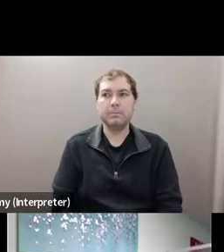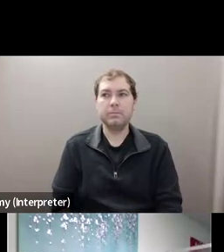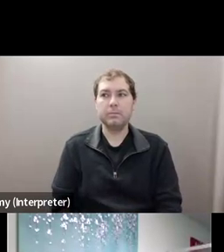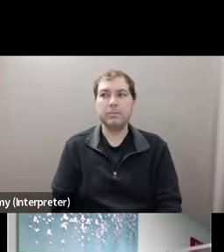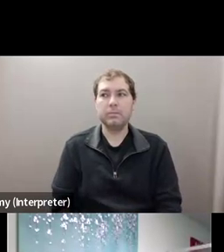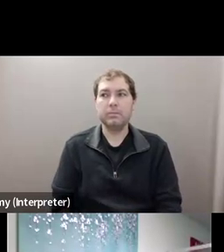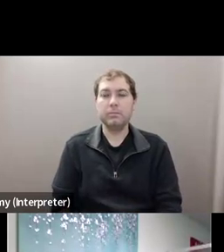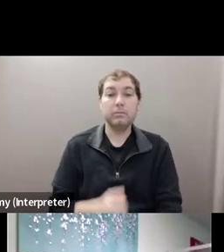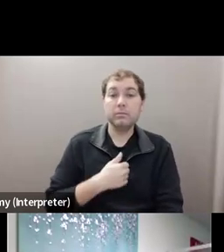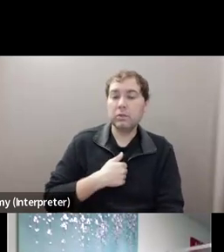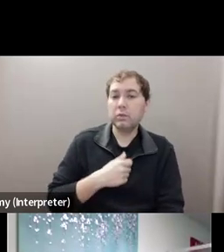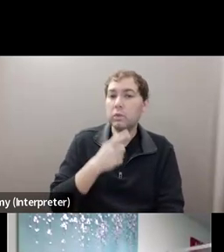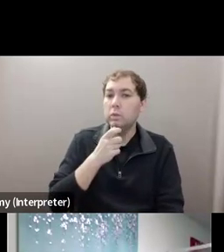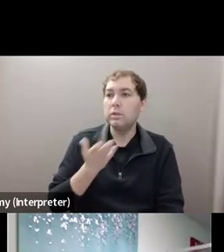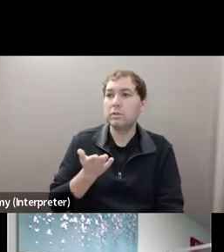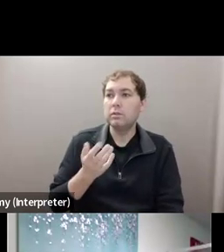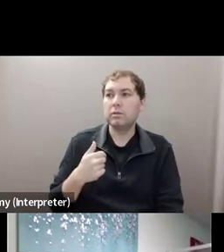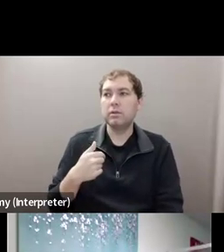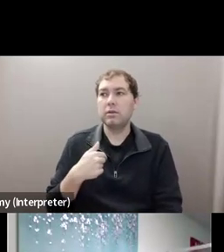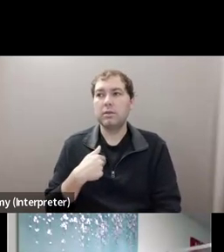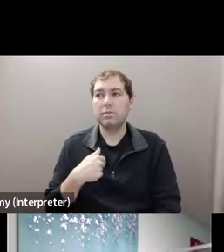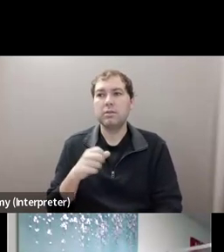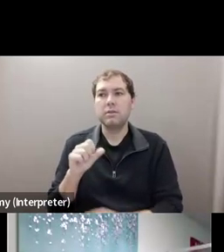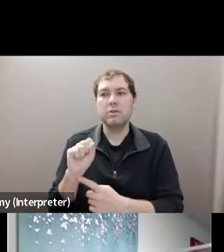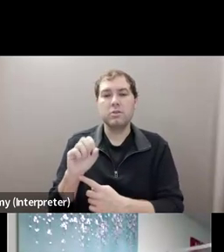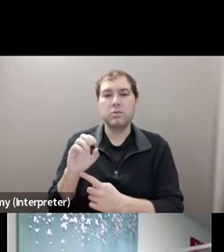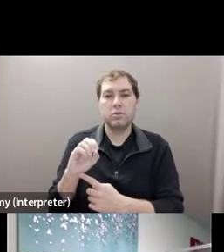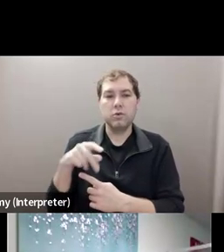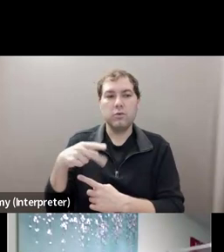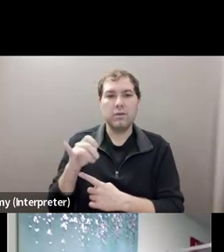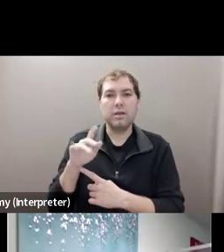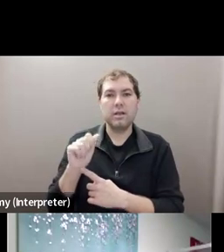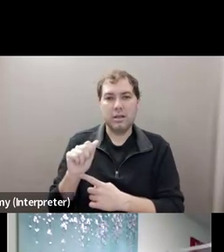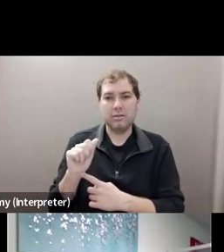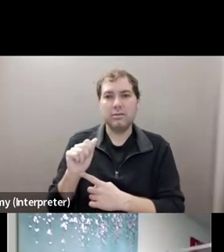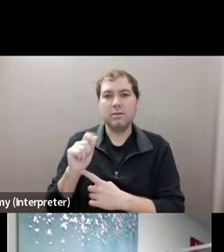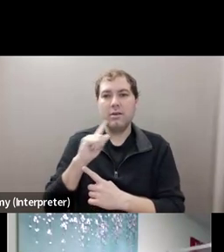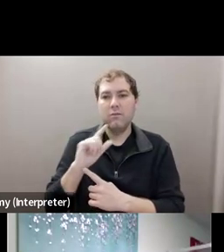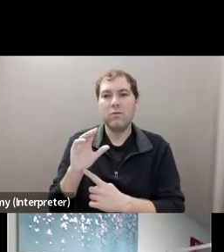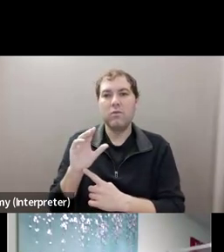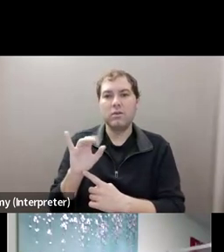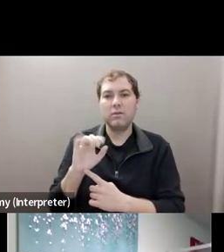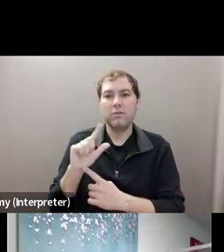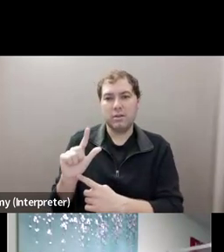Rebecca - APRIL: I'm sorry. Who was that? Josefina Reyes: This is Josephina from Webinar Center for internal meet. Rebecca - APRIL: Welcome!